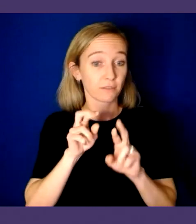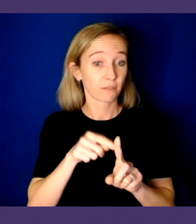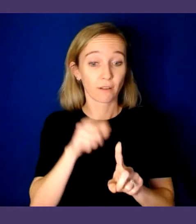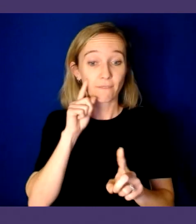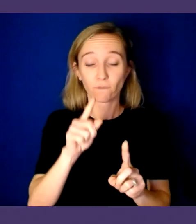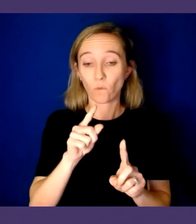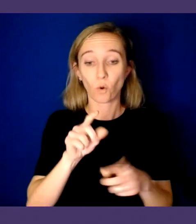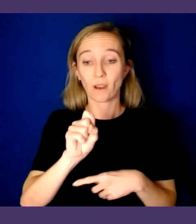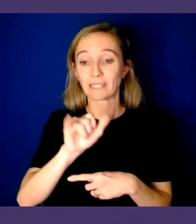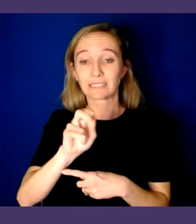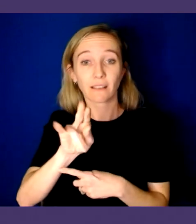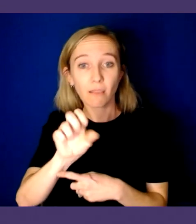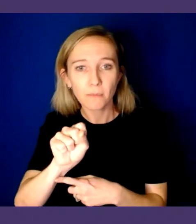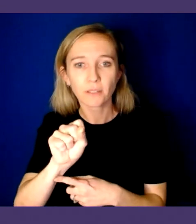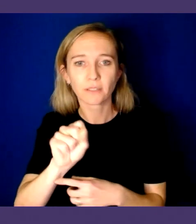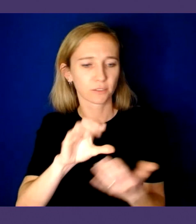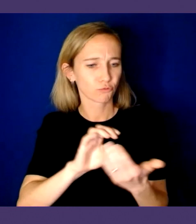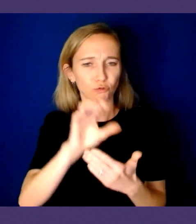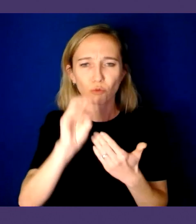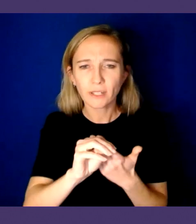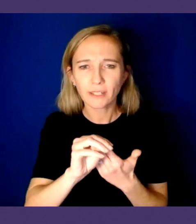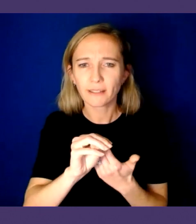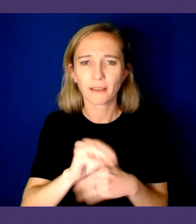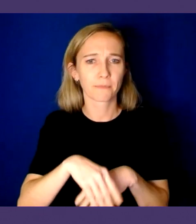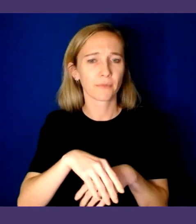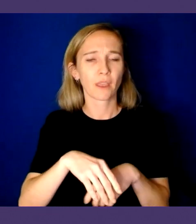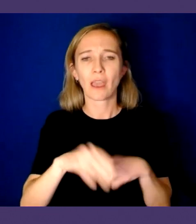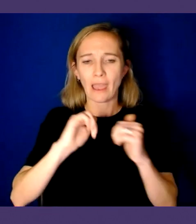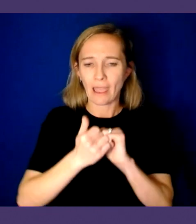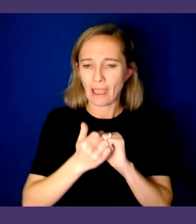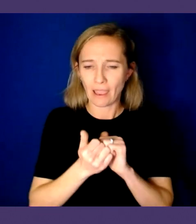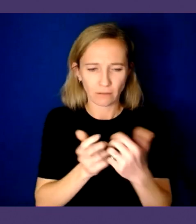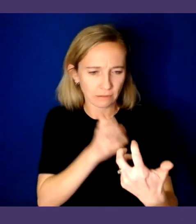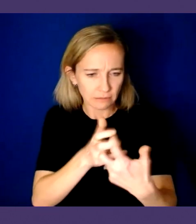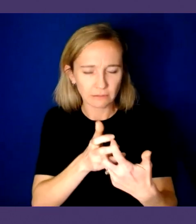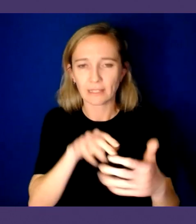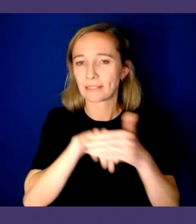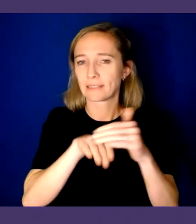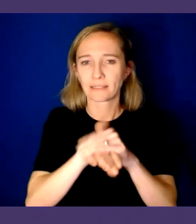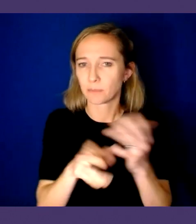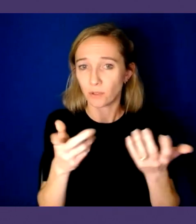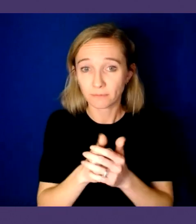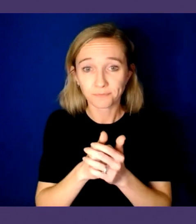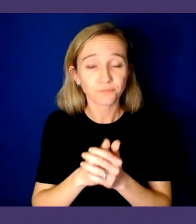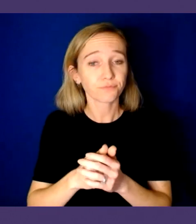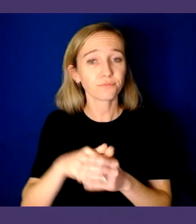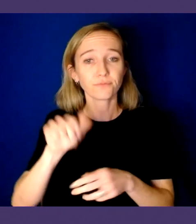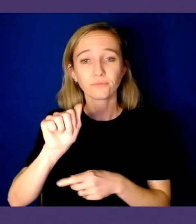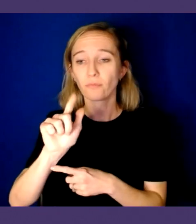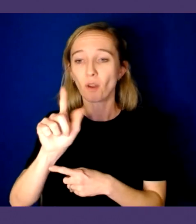here's how to add alt text to your images and your slide deck. That's what we put under this umbrella that